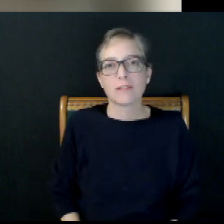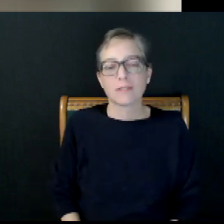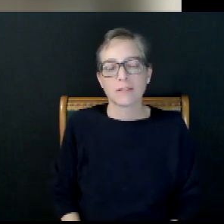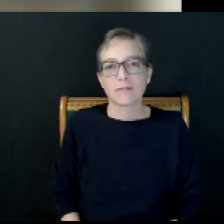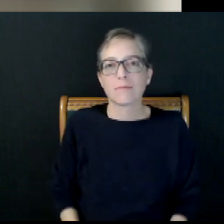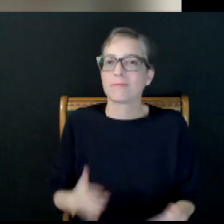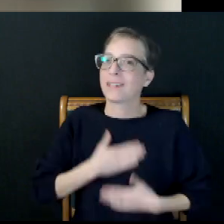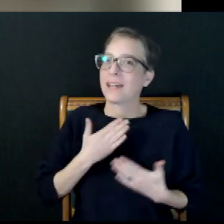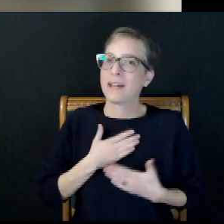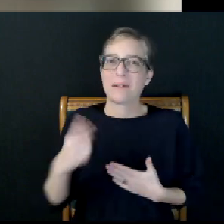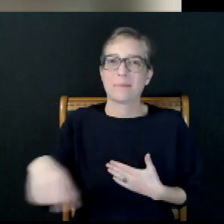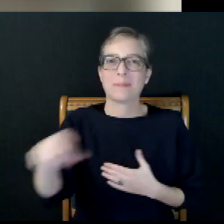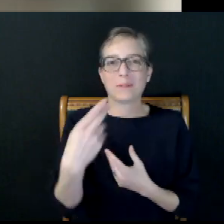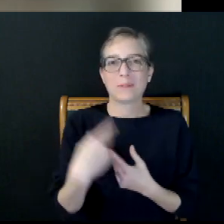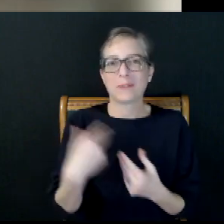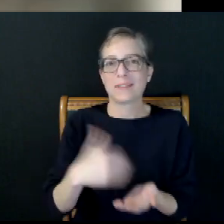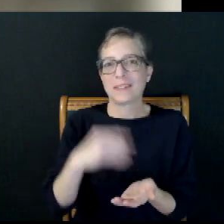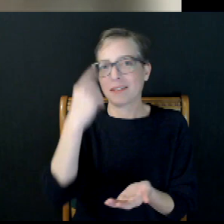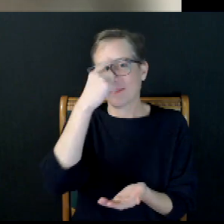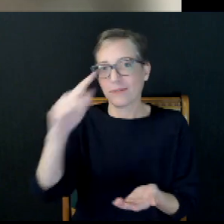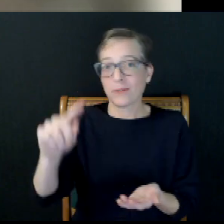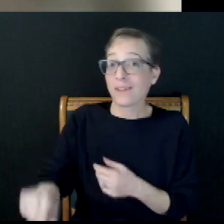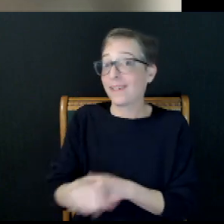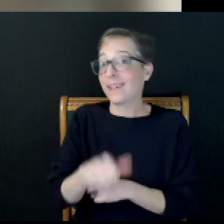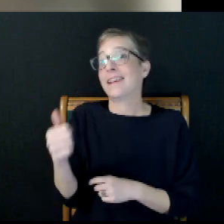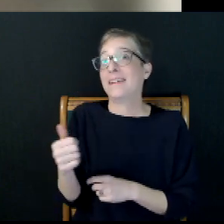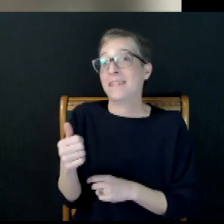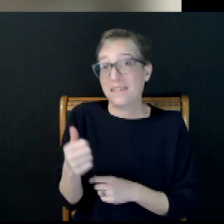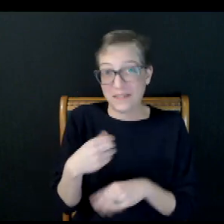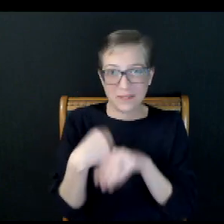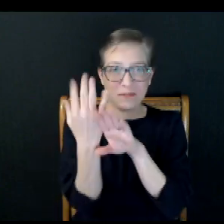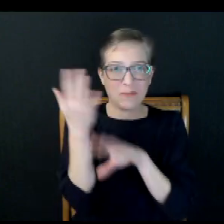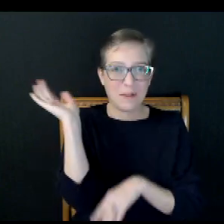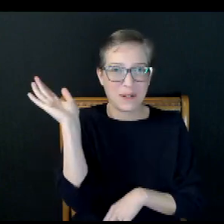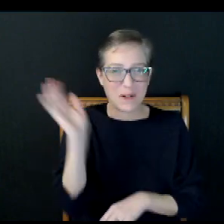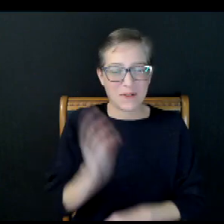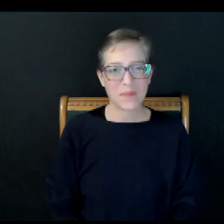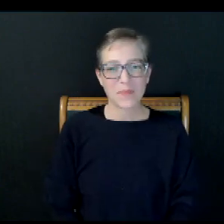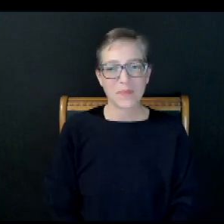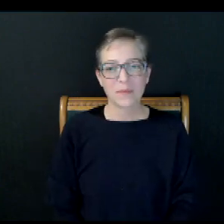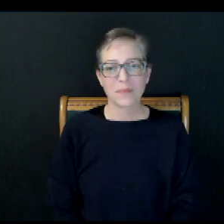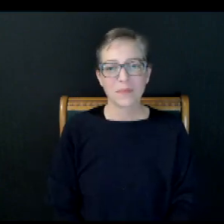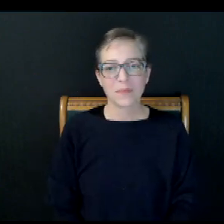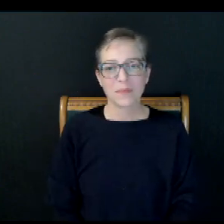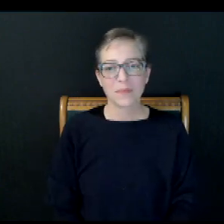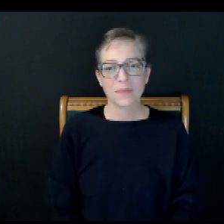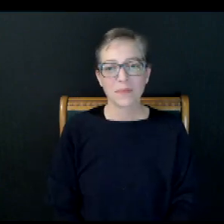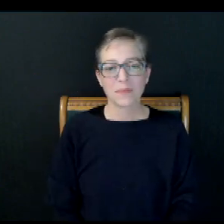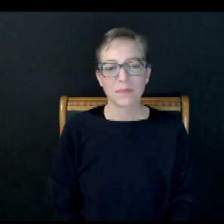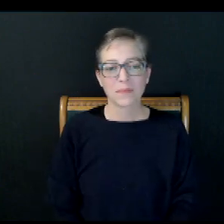another webinar to those that are new to the CLEC, welcome